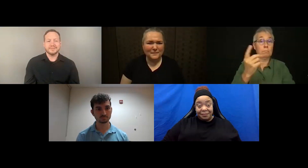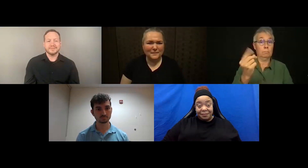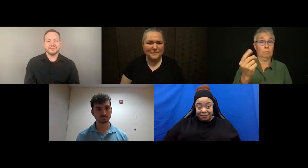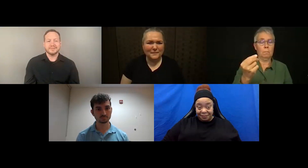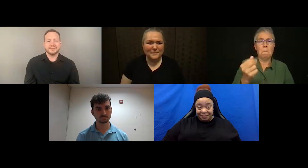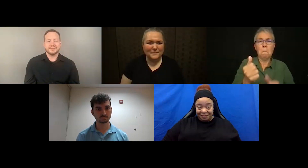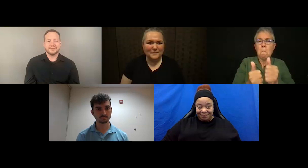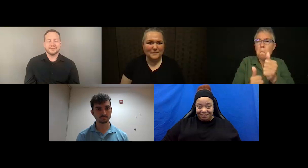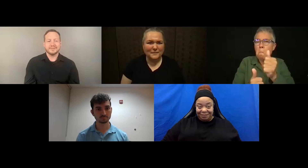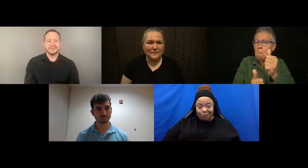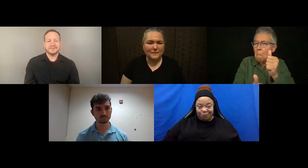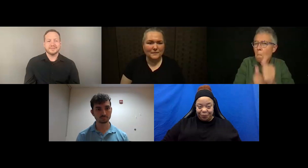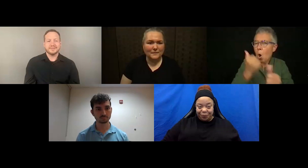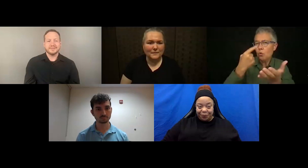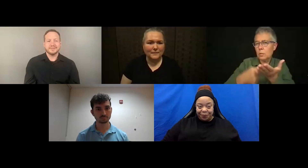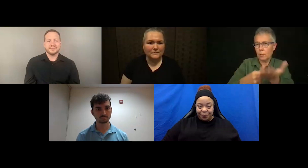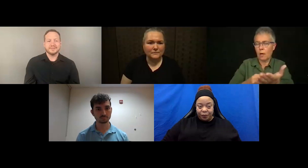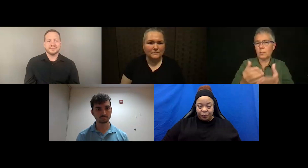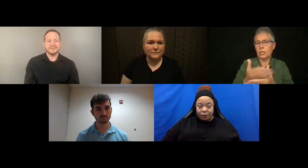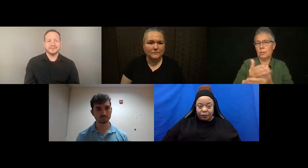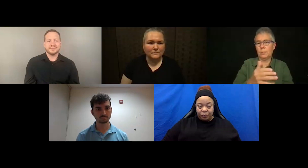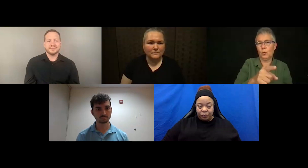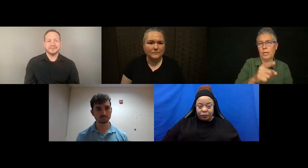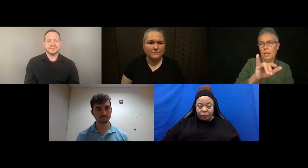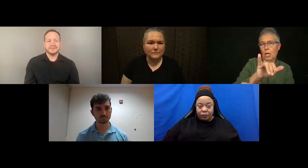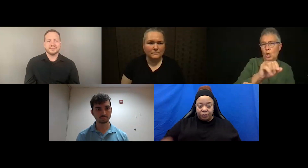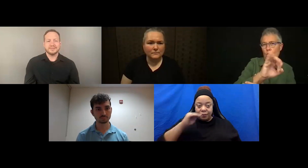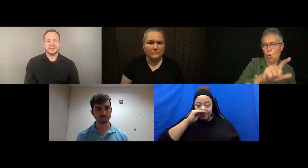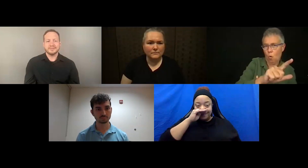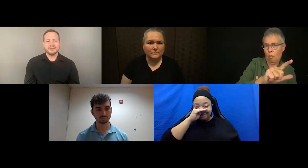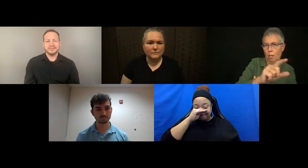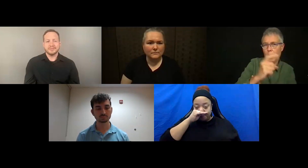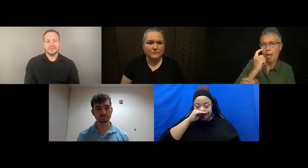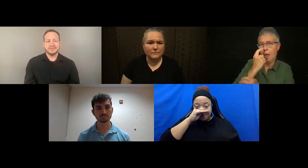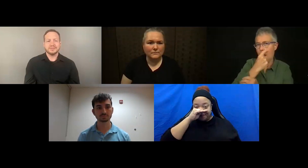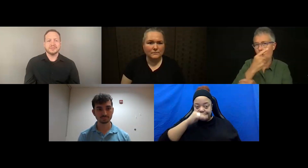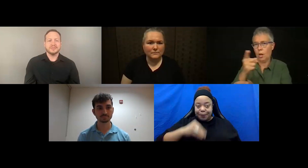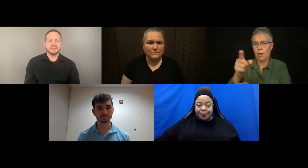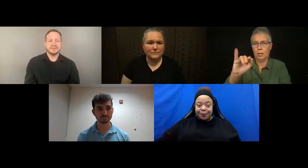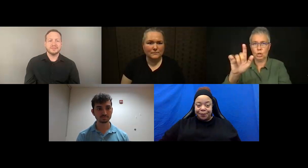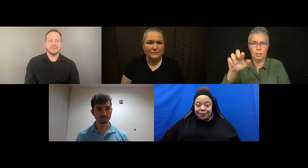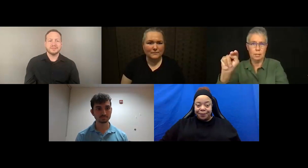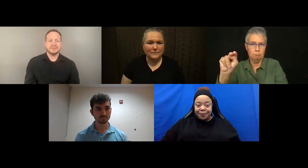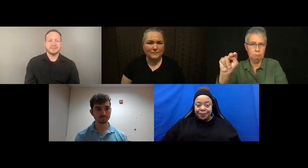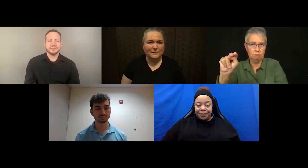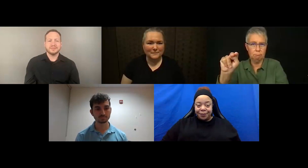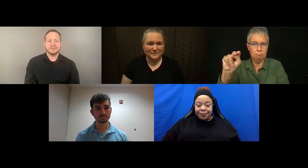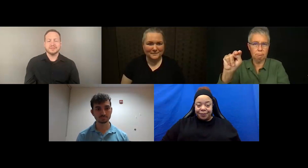conversation. Most of our discussion today will be between Yoel, Erin and Jillian.